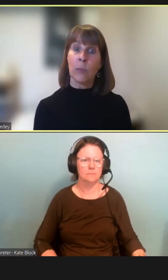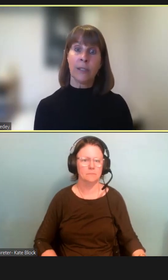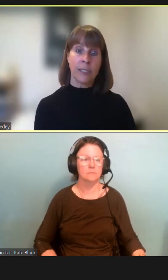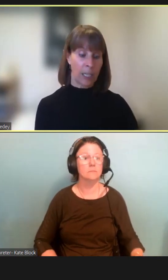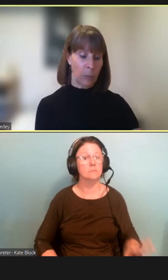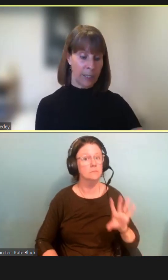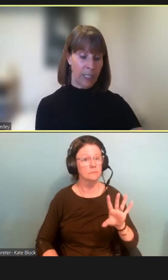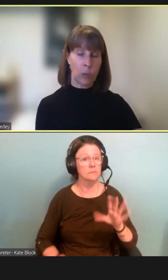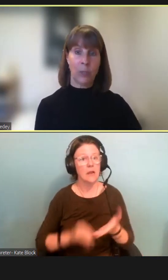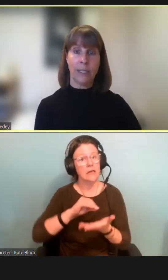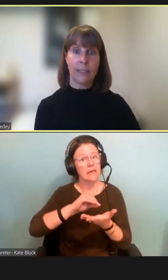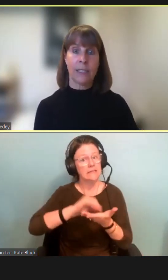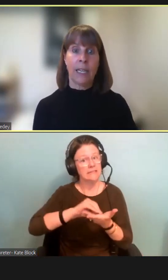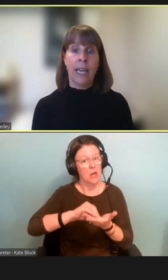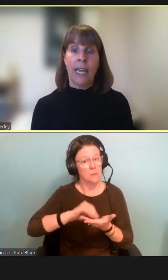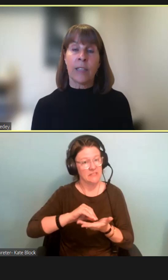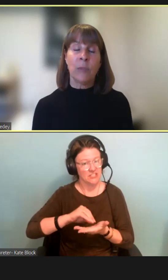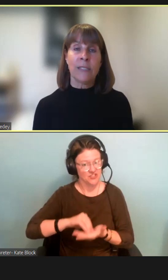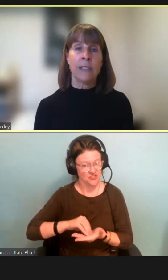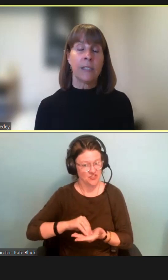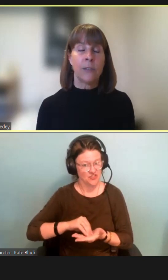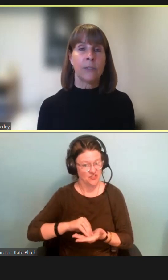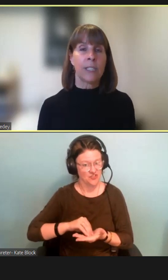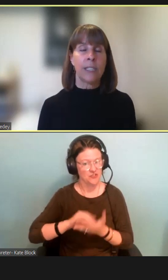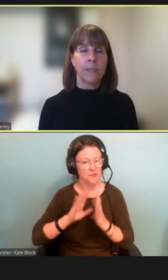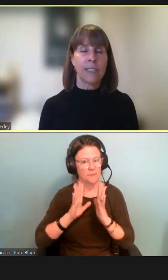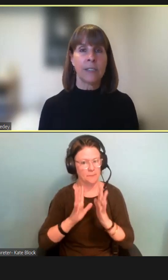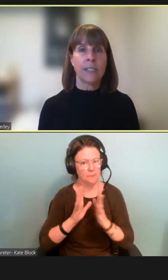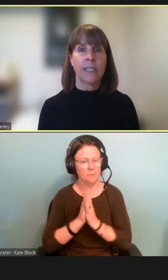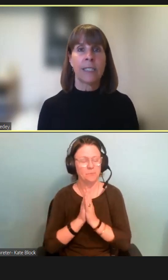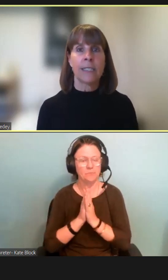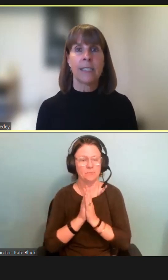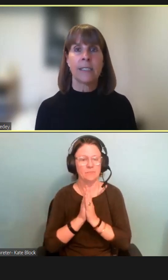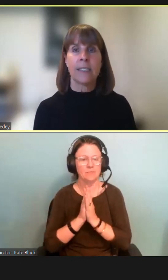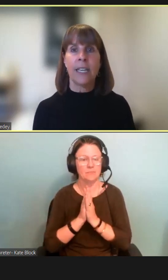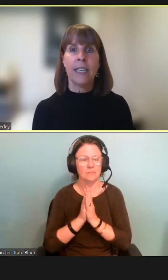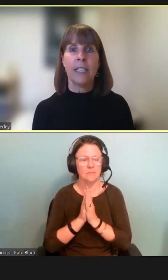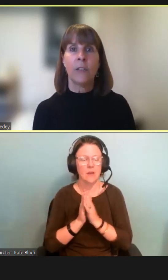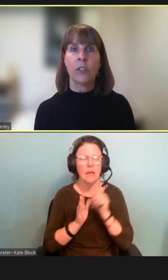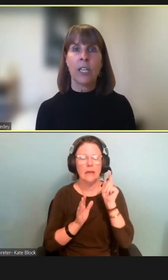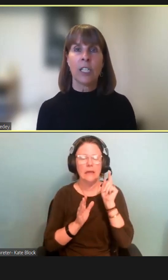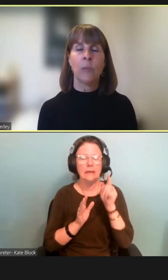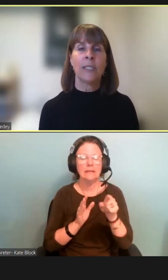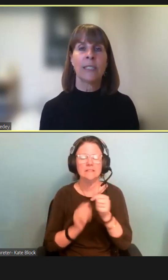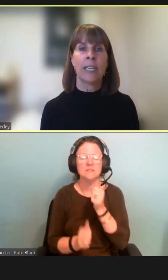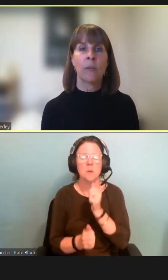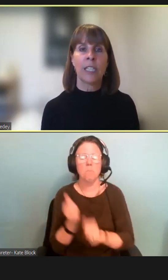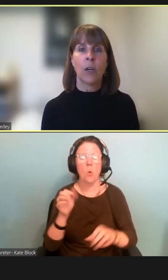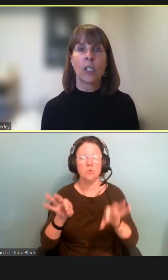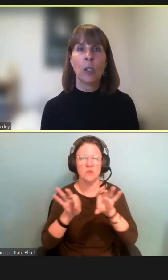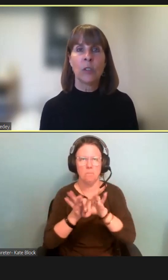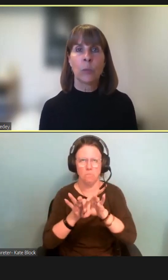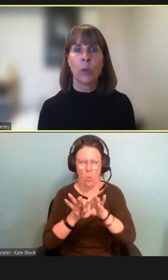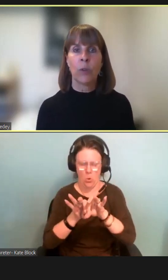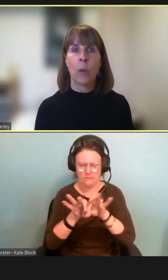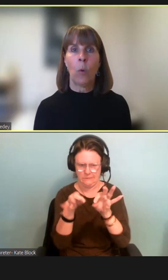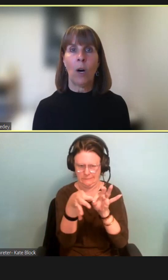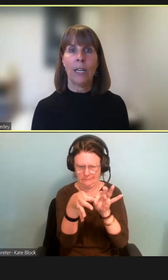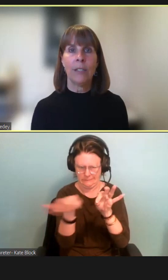documentation piece and let me say that if you forget every single thing that I said today if you're documenting language outcomes program-wide or